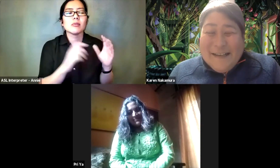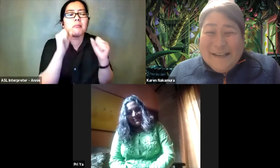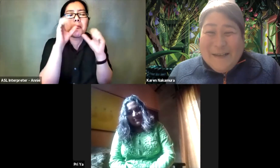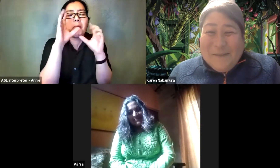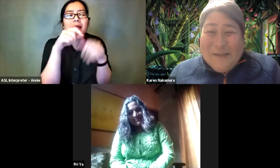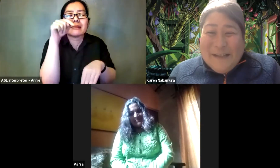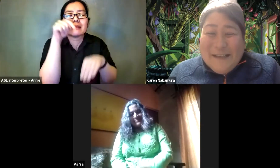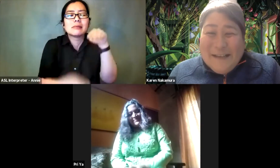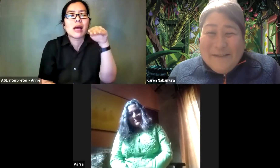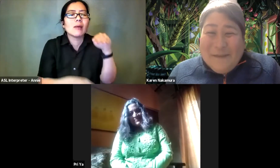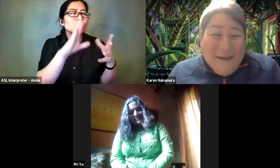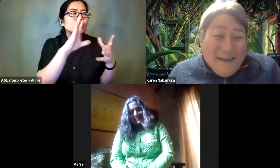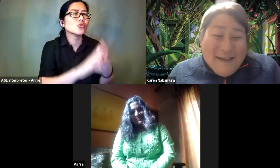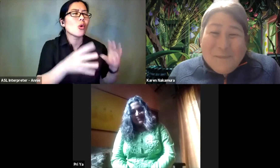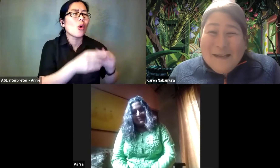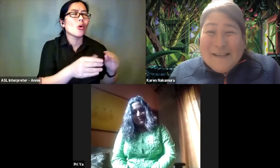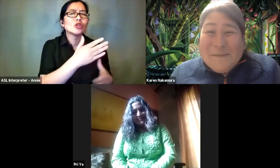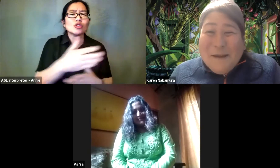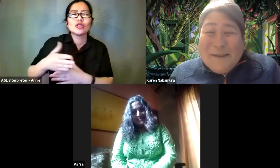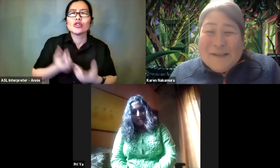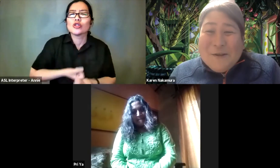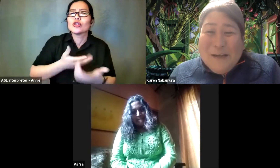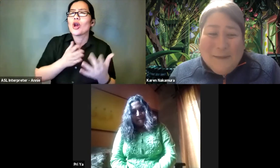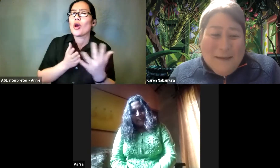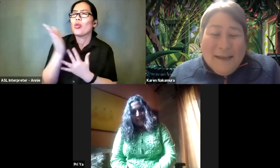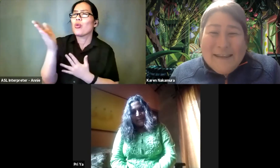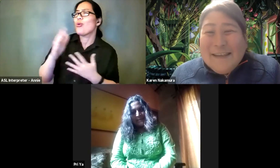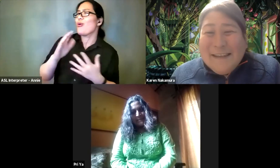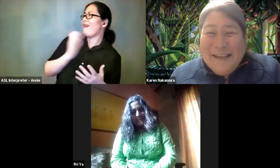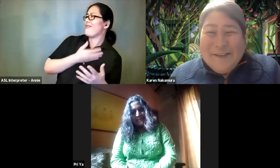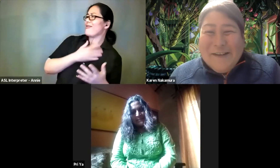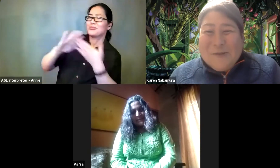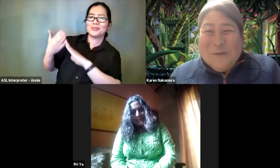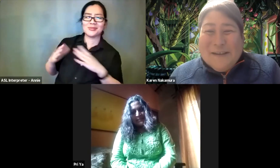Karen Nakamura: Priya, if I may, tell us about the story, I mean at the end, credit we learn